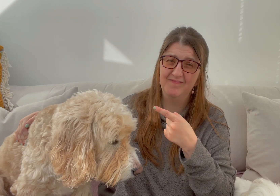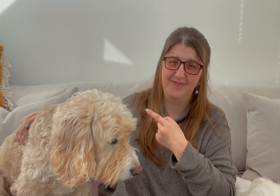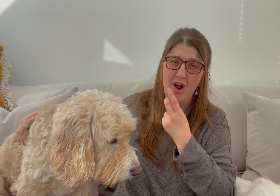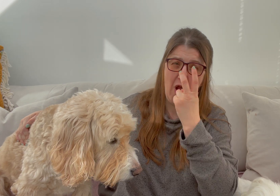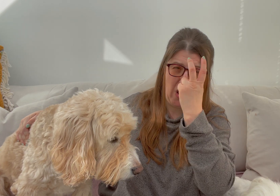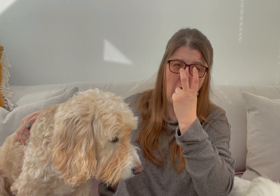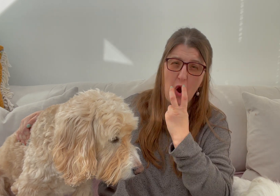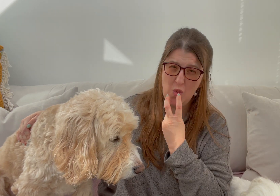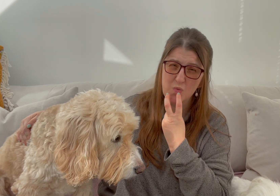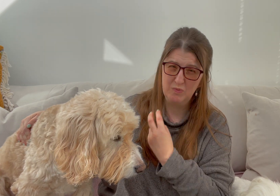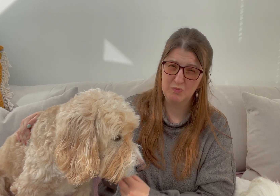he old.